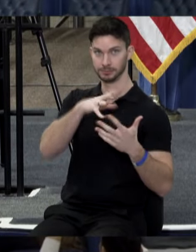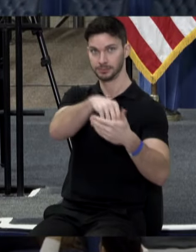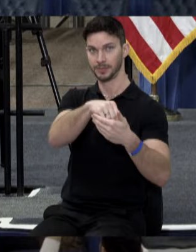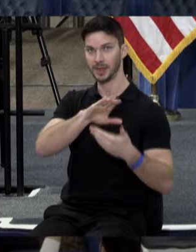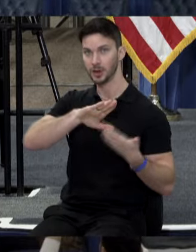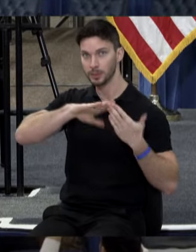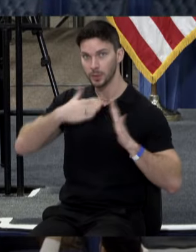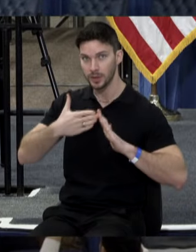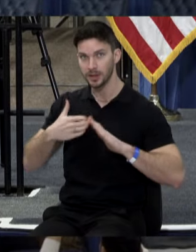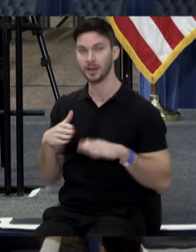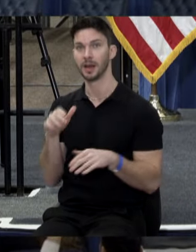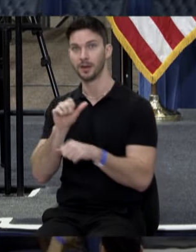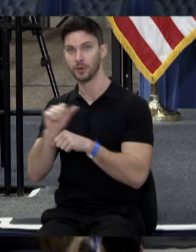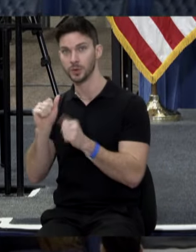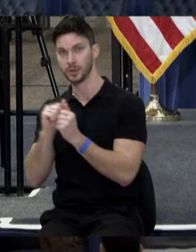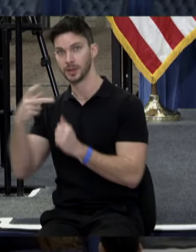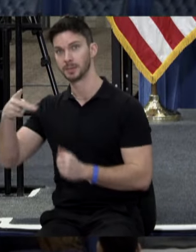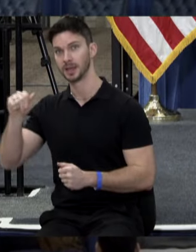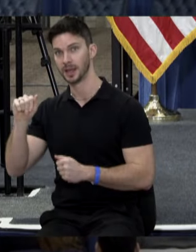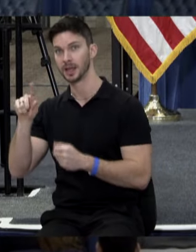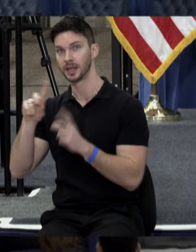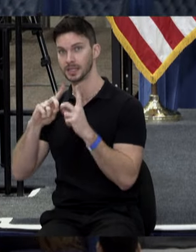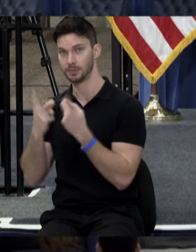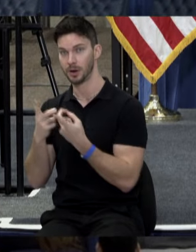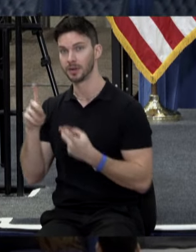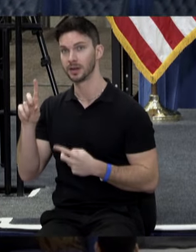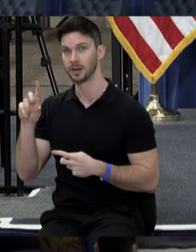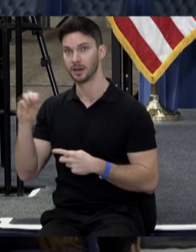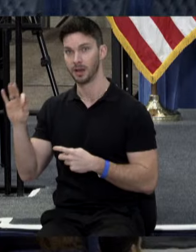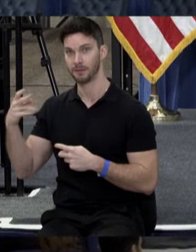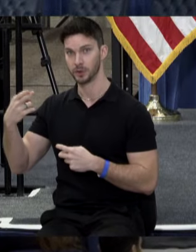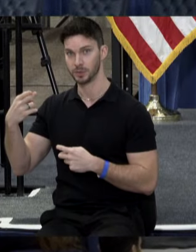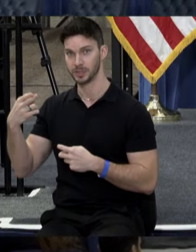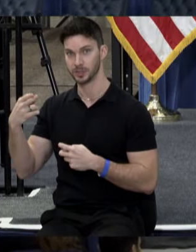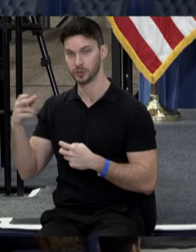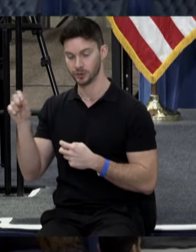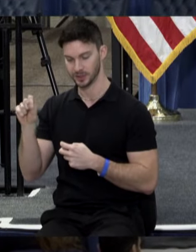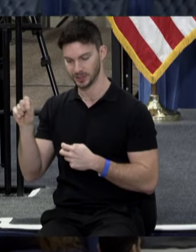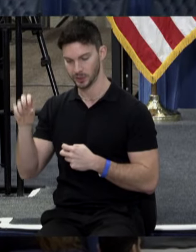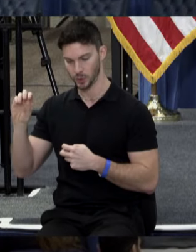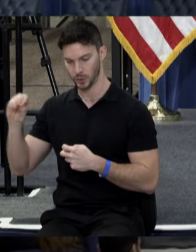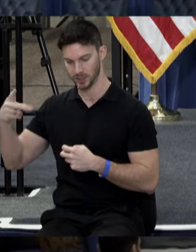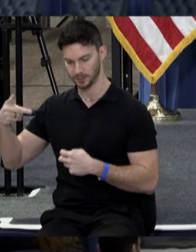including the PA Department of Human Services, ODP, Information Sharing and Advisory Committee,